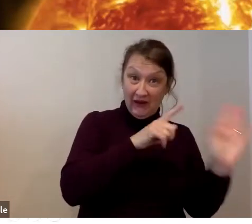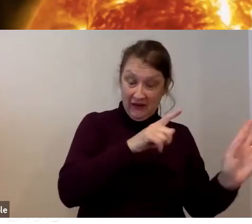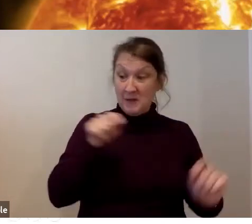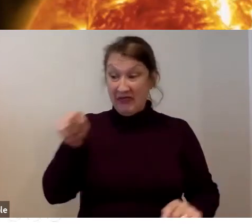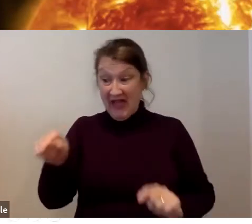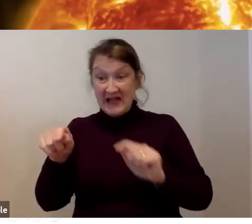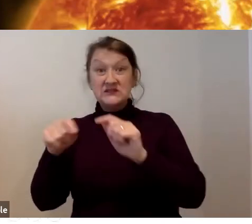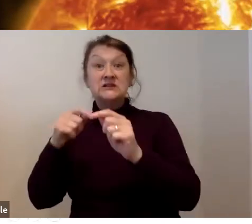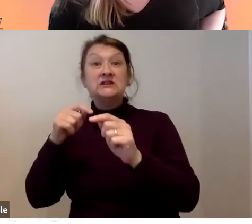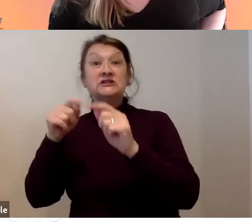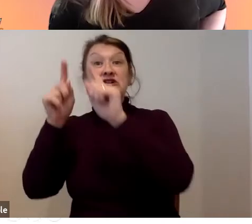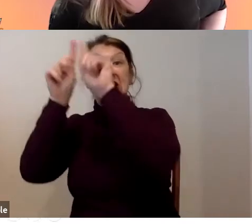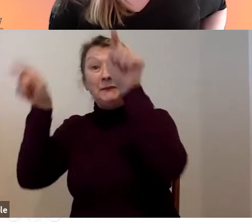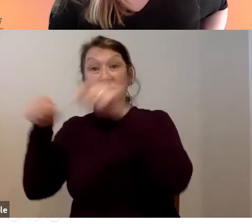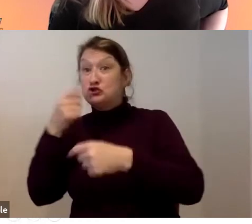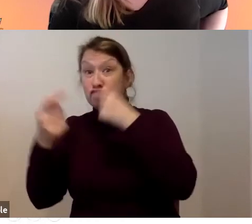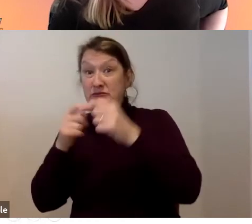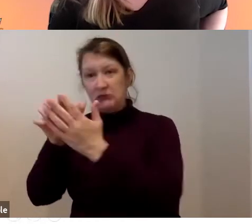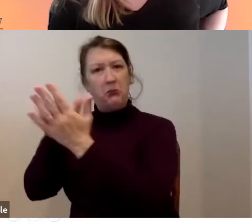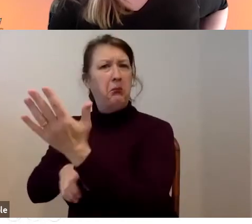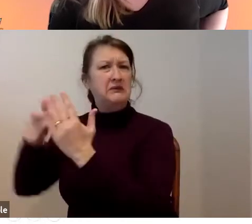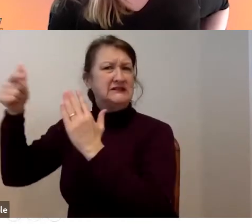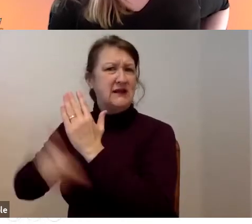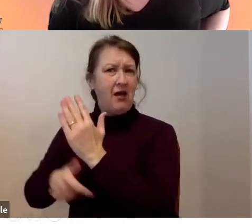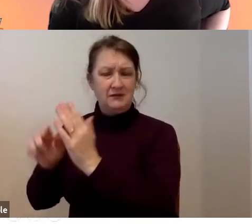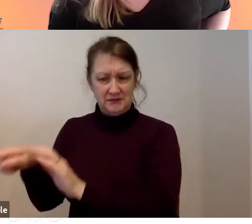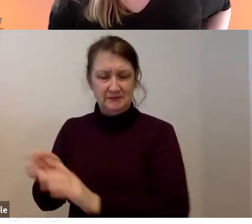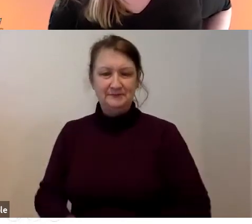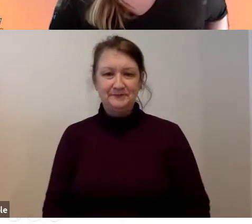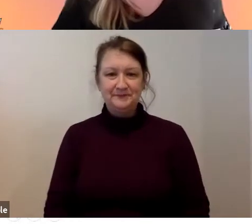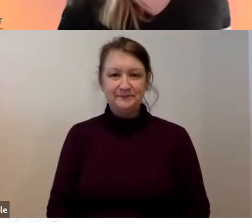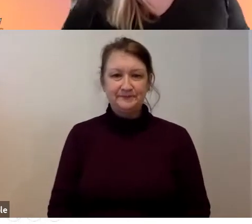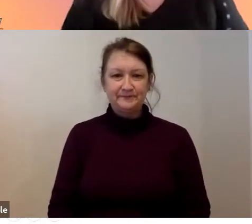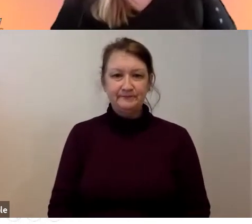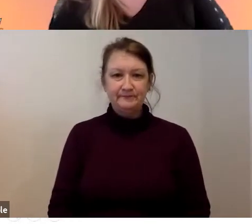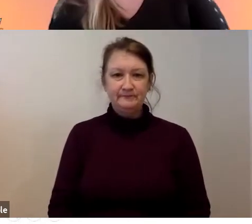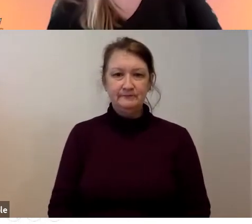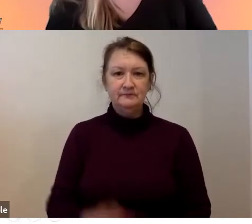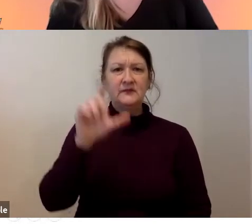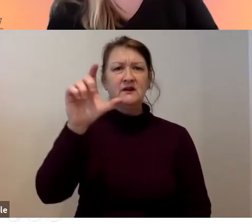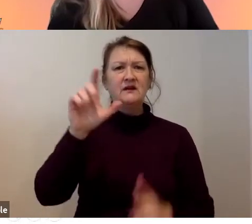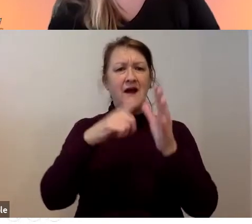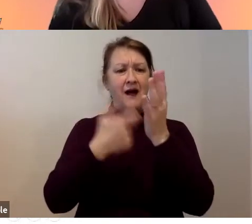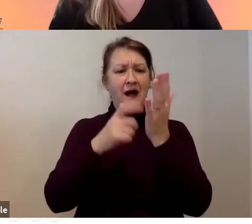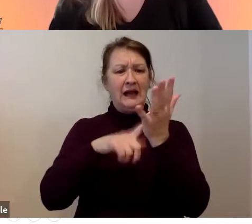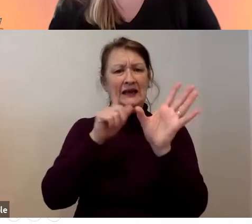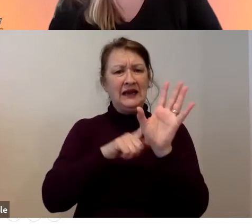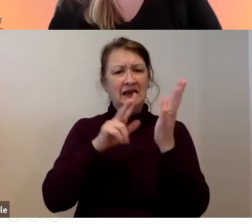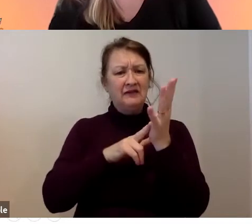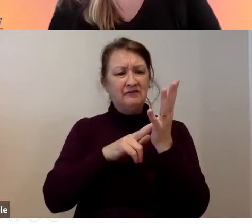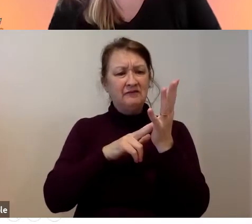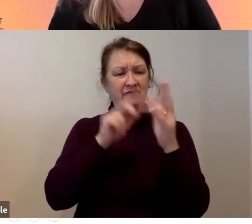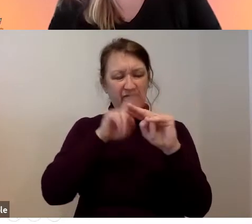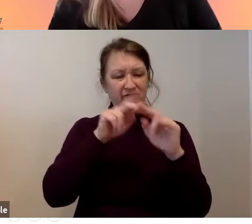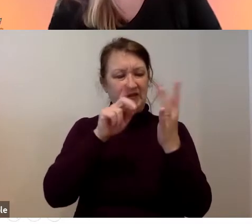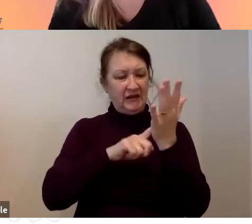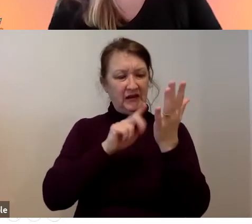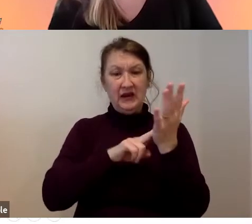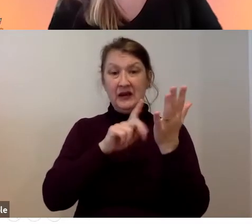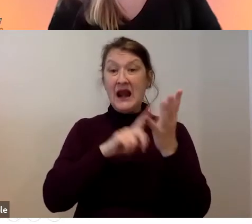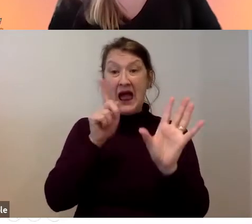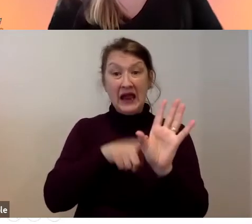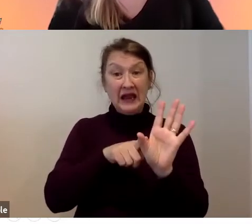Carli Findlay is quite good at doing very detailed image